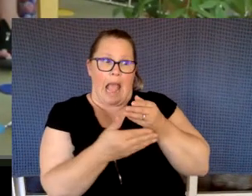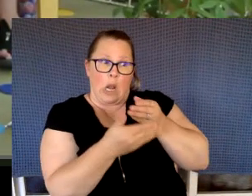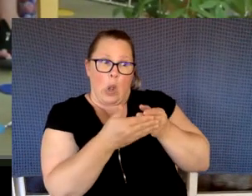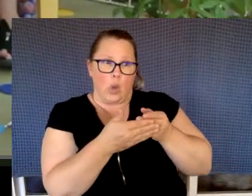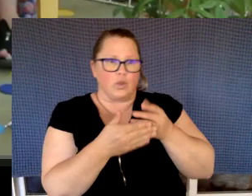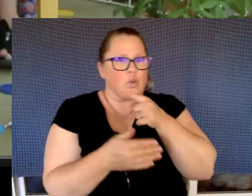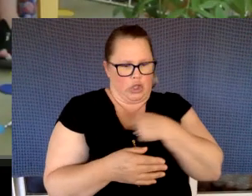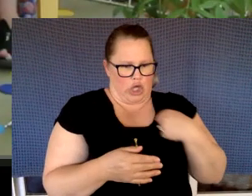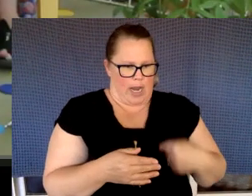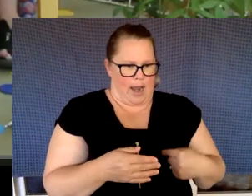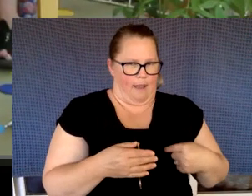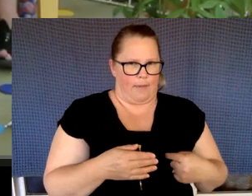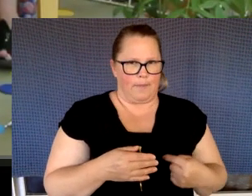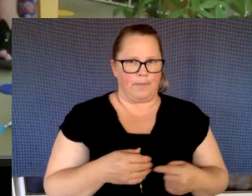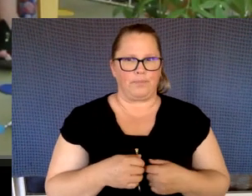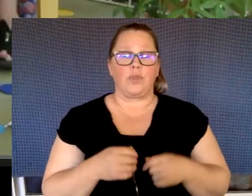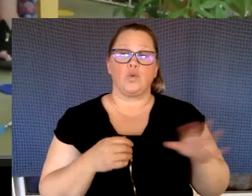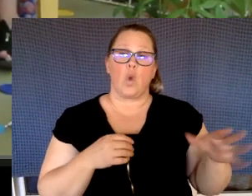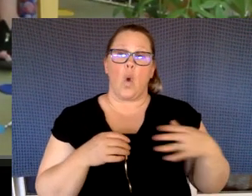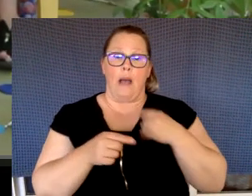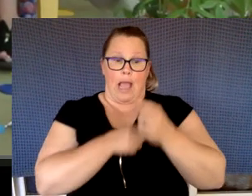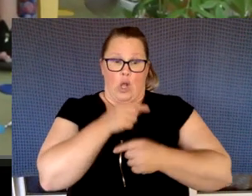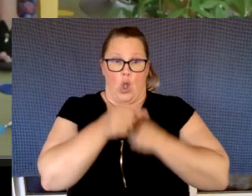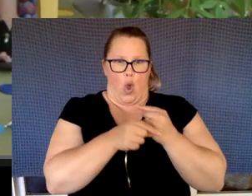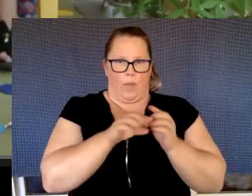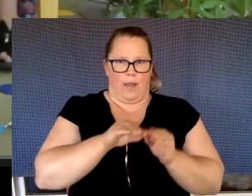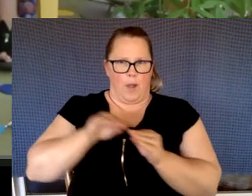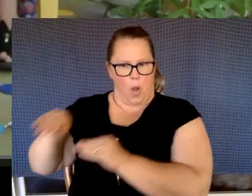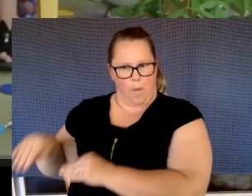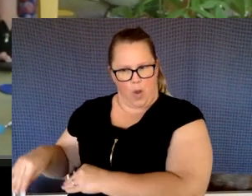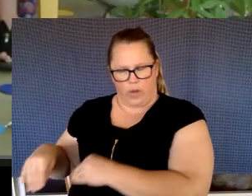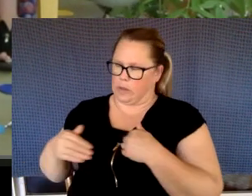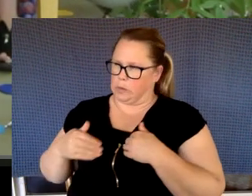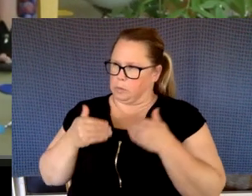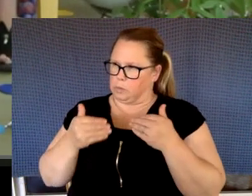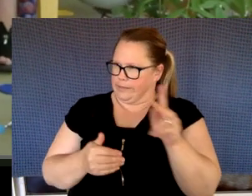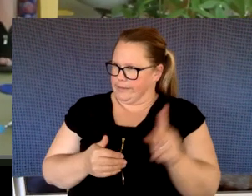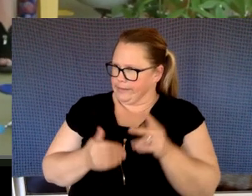globe over here and Mrs Kane, please continue.